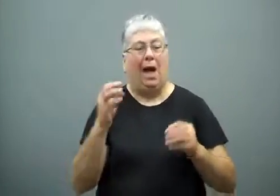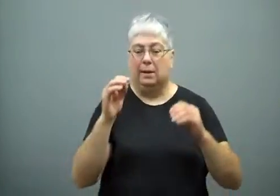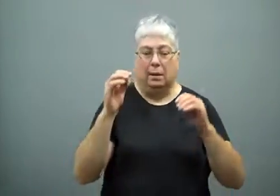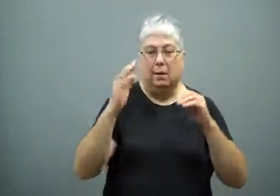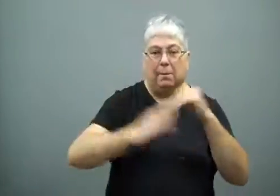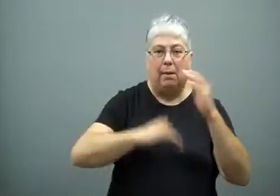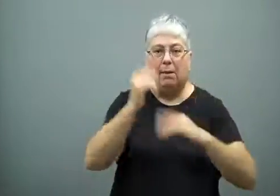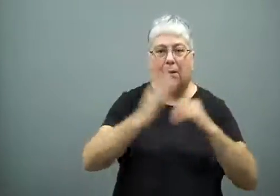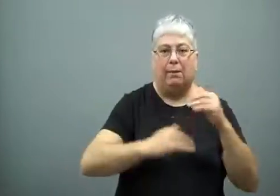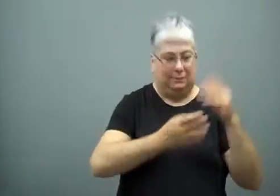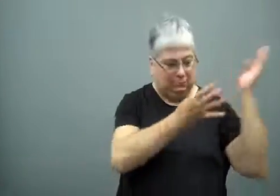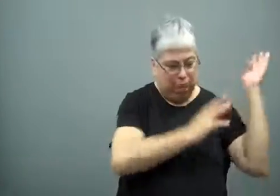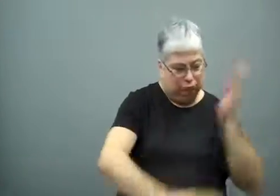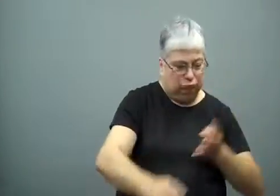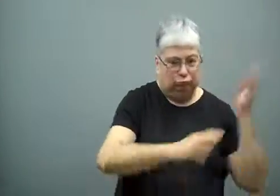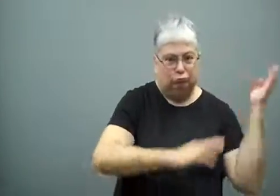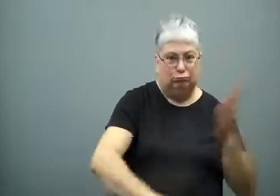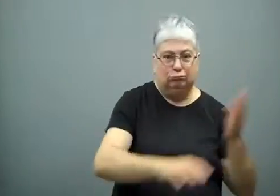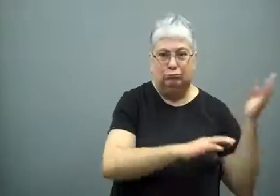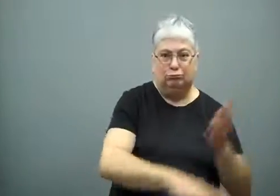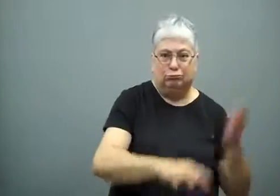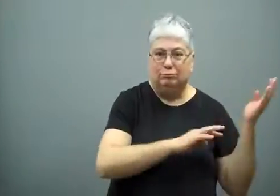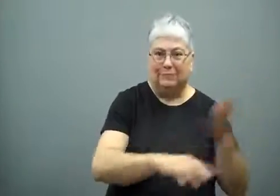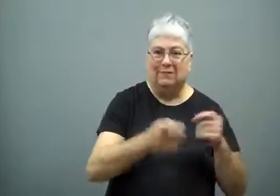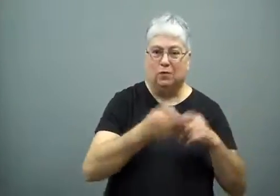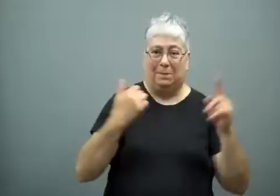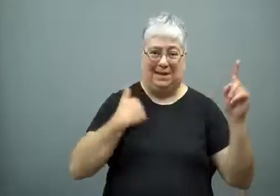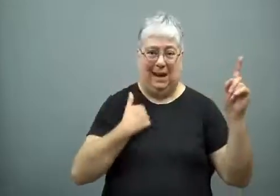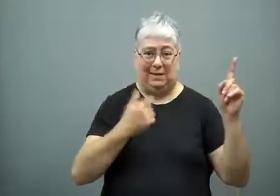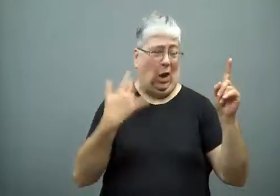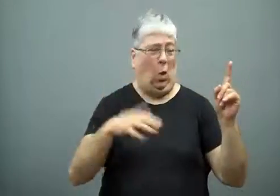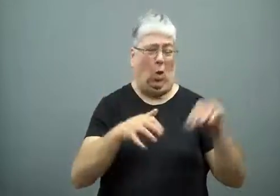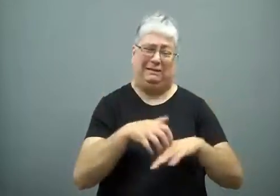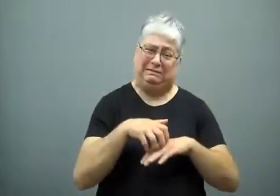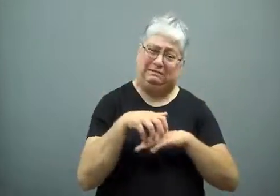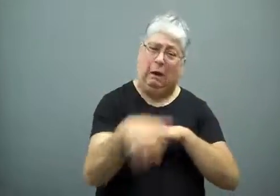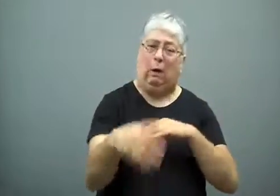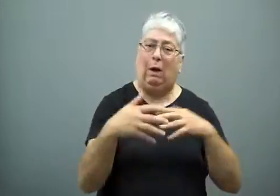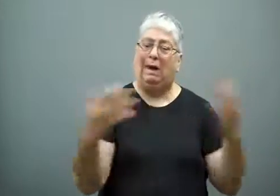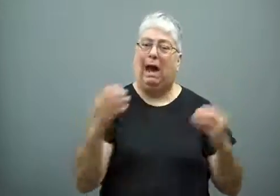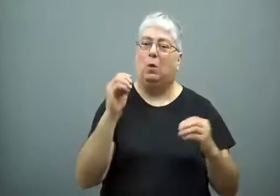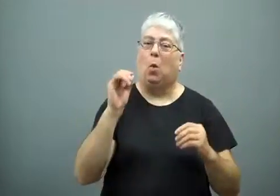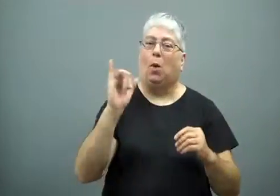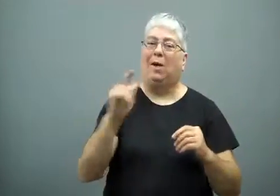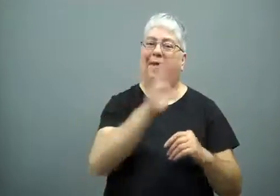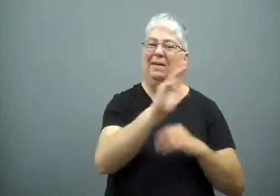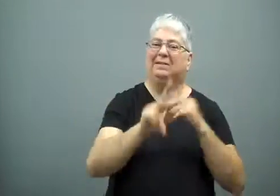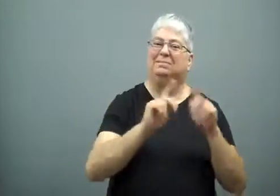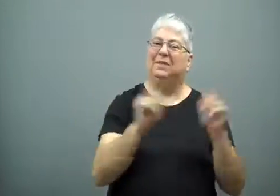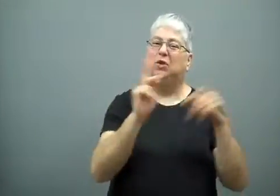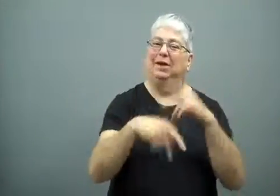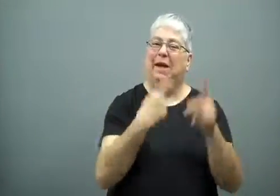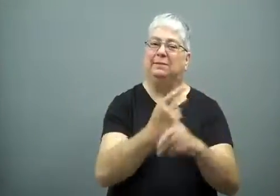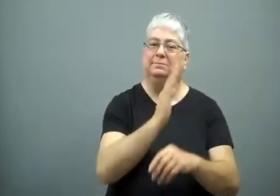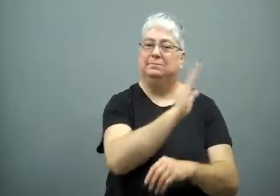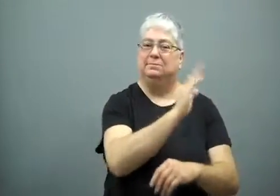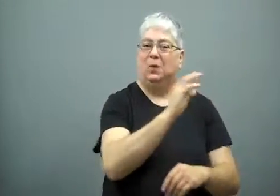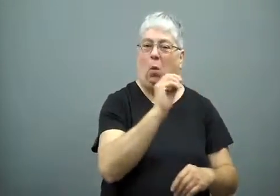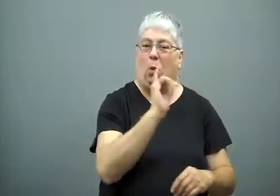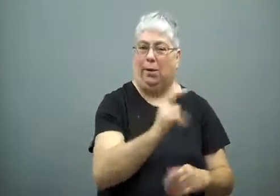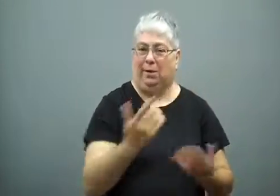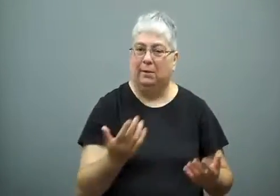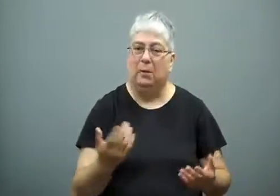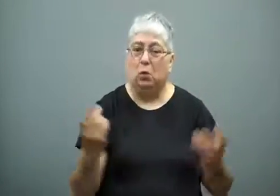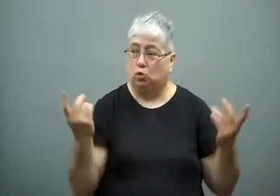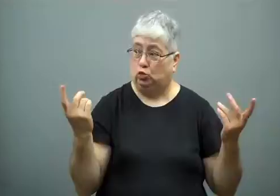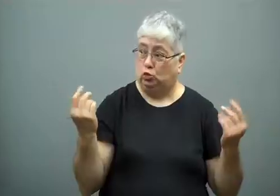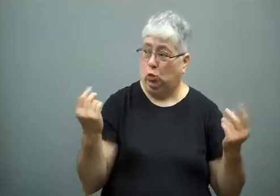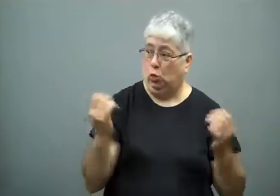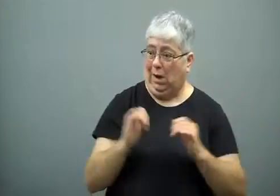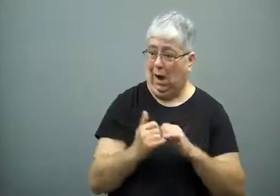This pipeline was to be built to bring a kind of oil from Canada where it's plentiful.